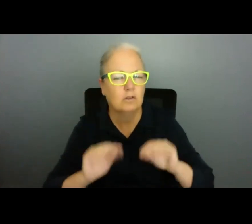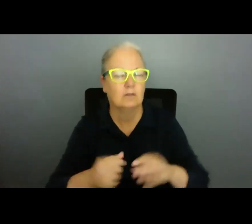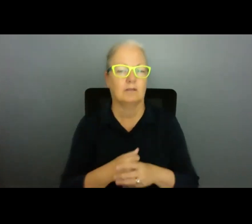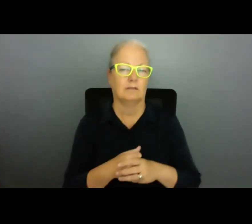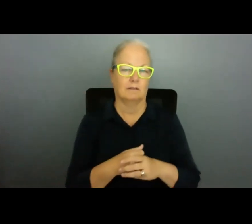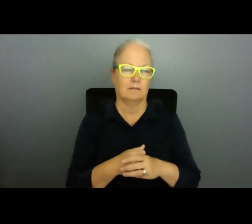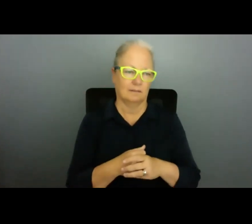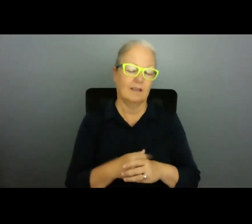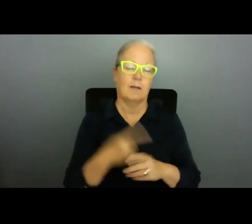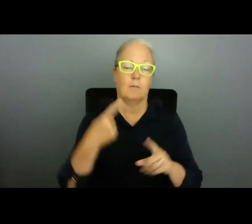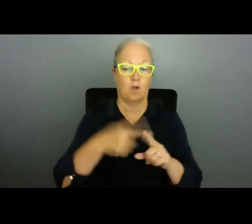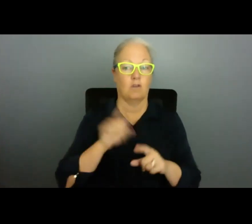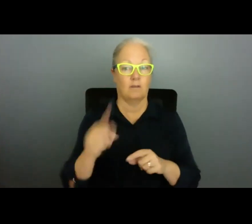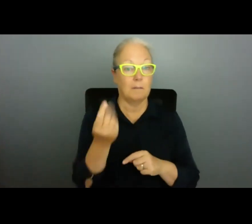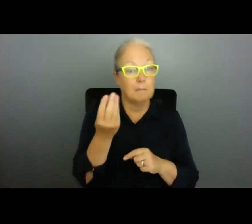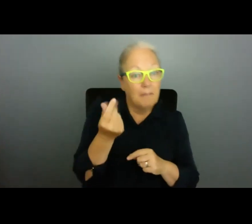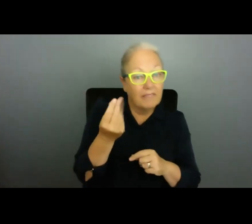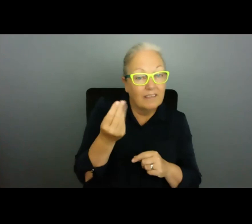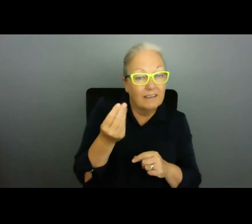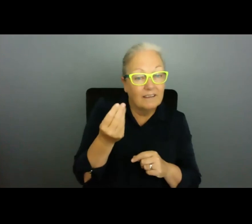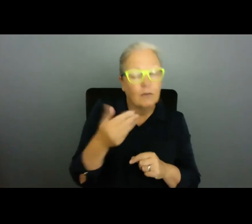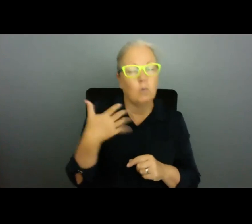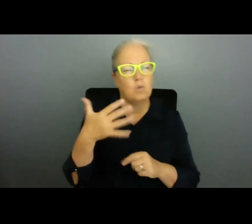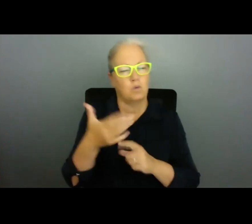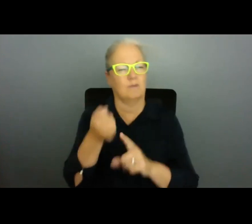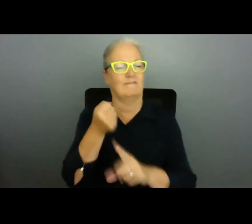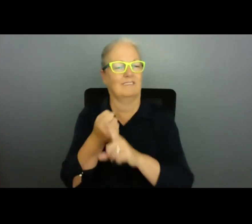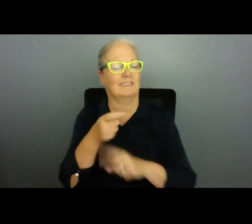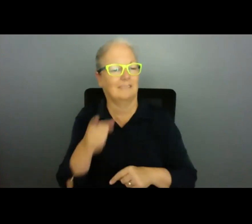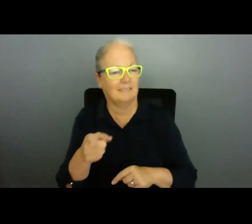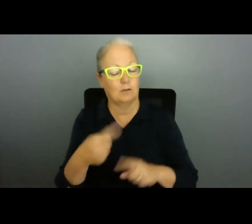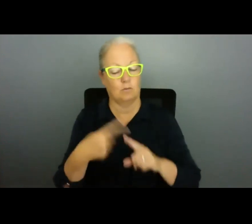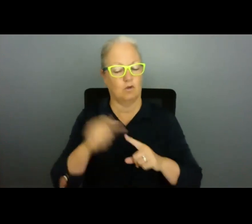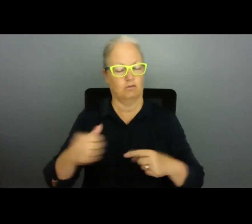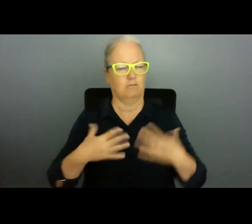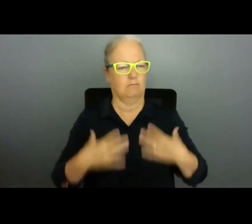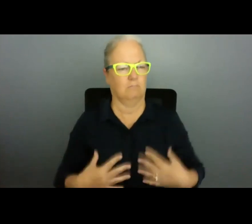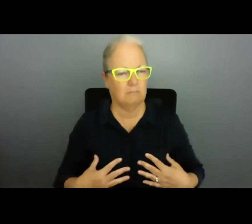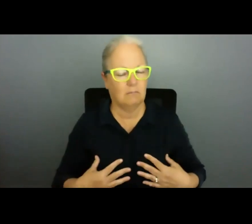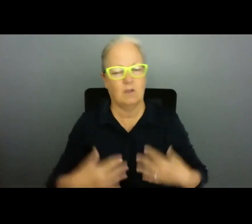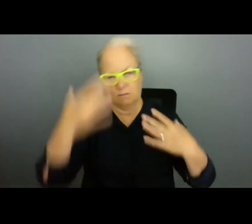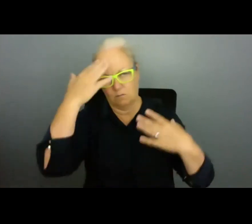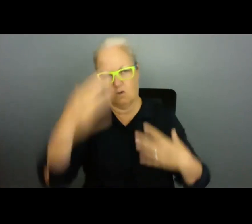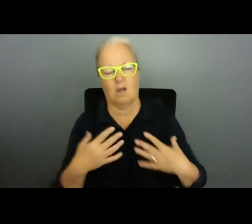on the physical and mental health of young people our studies in wso show that increased anxiety